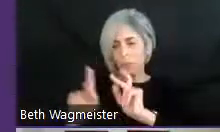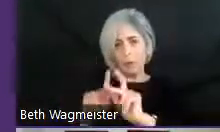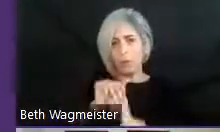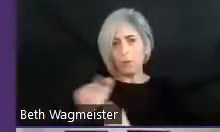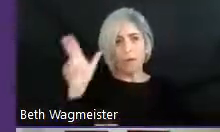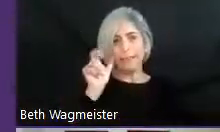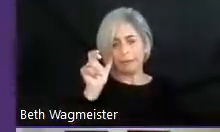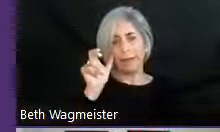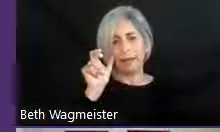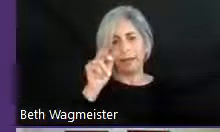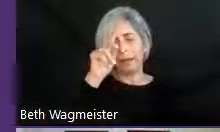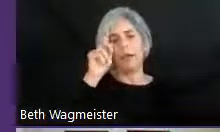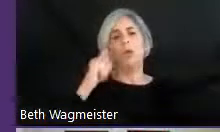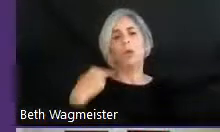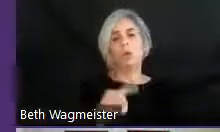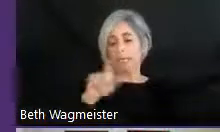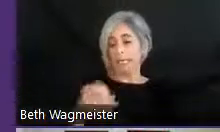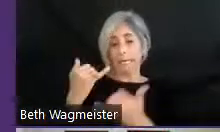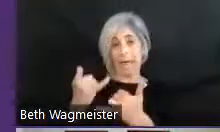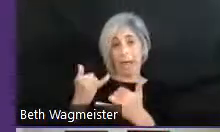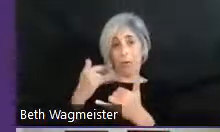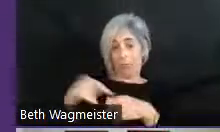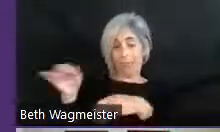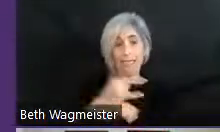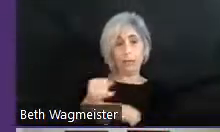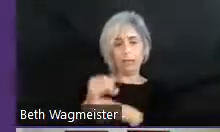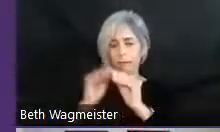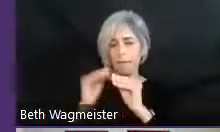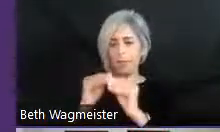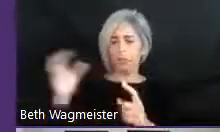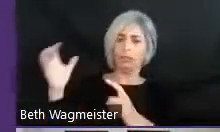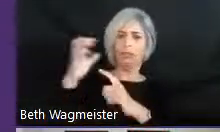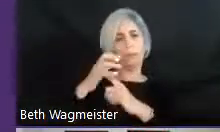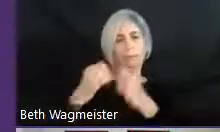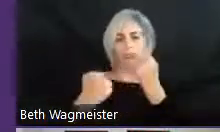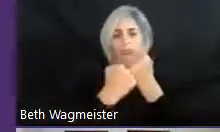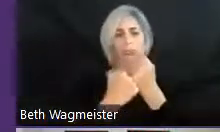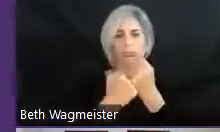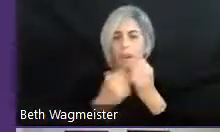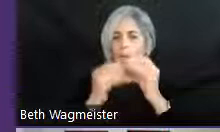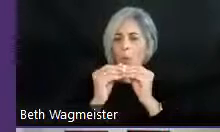What we need right now in our industry are more champions. We need more advocates and